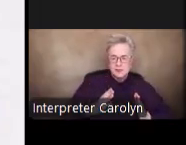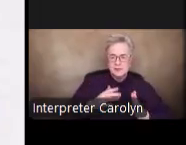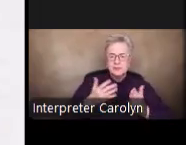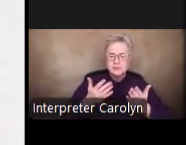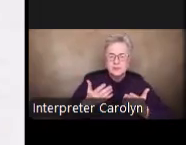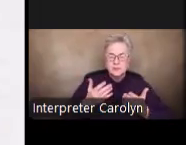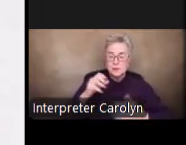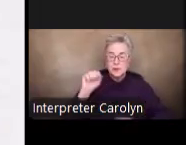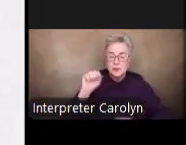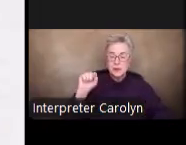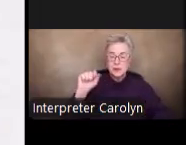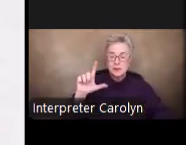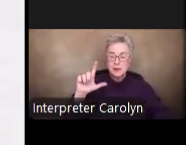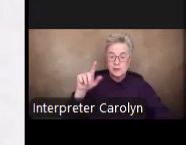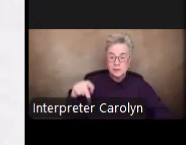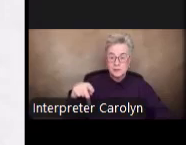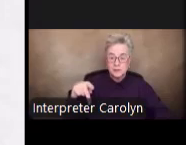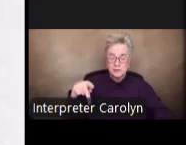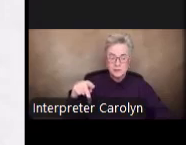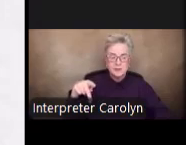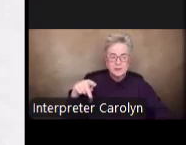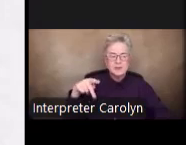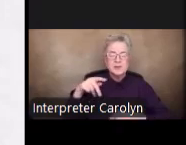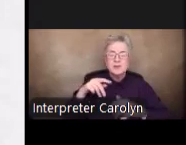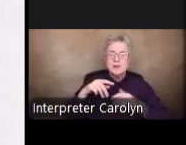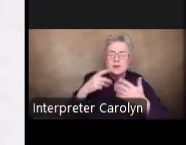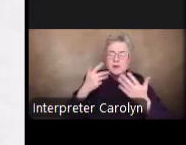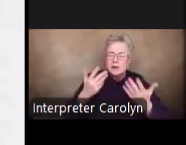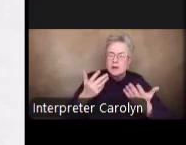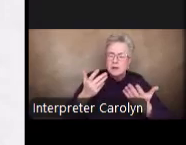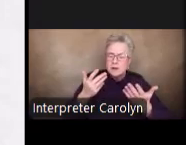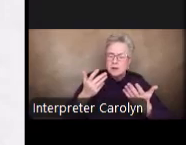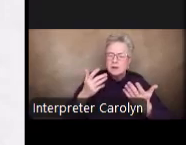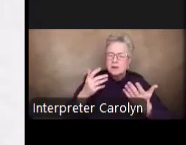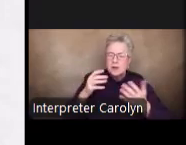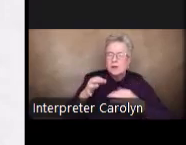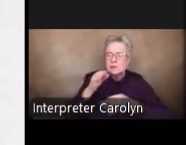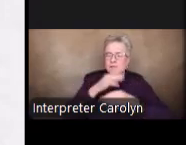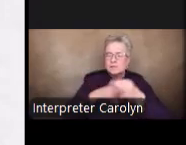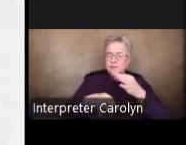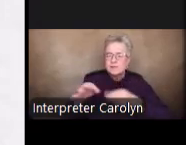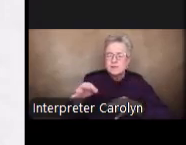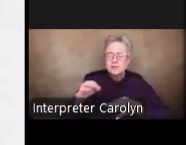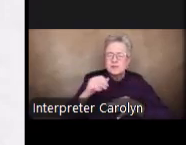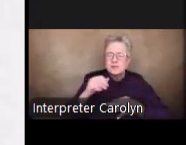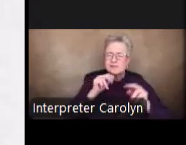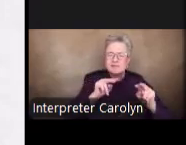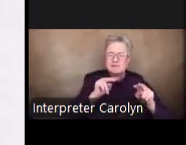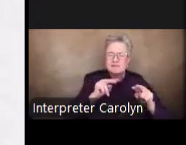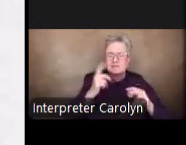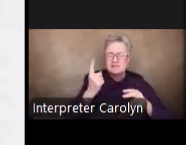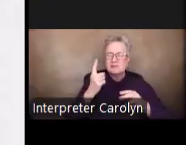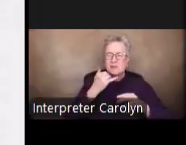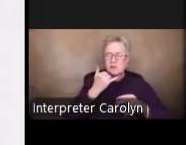here's when and how to collaborate. So instead of something seem seems wrong, say, I'm not noticing much babbling